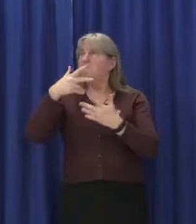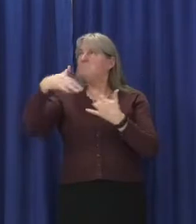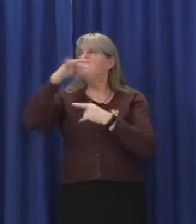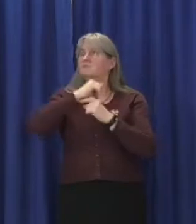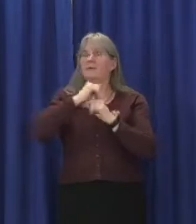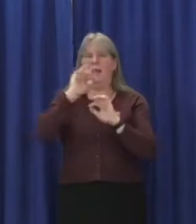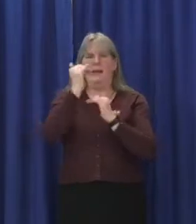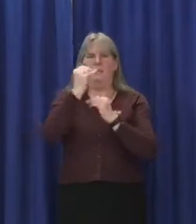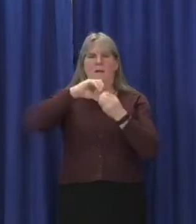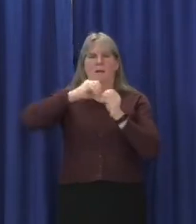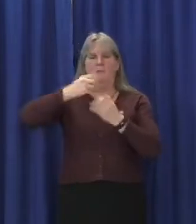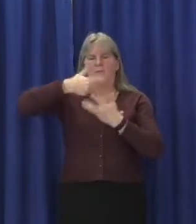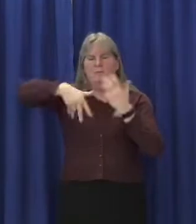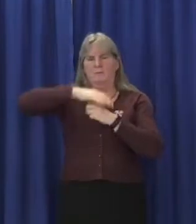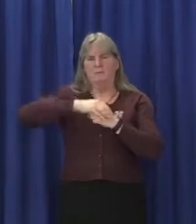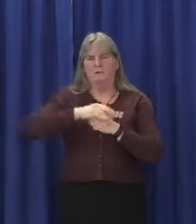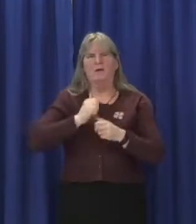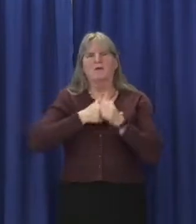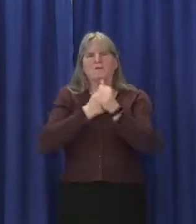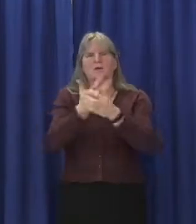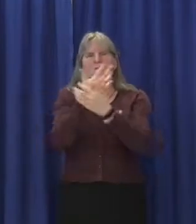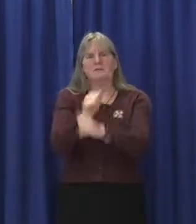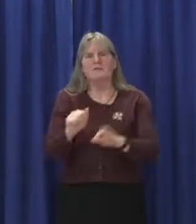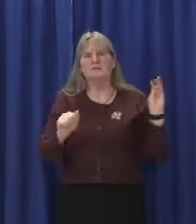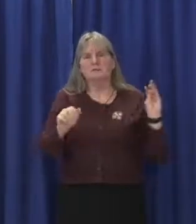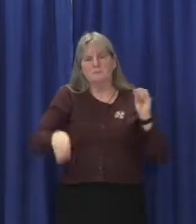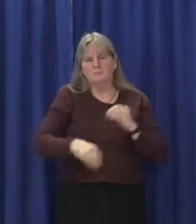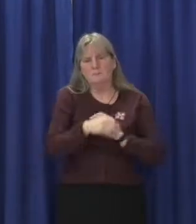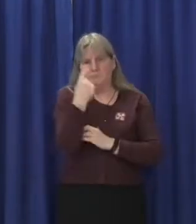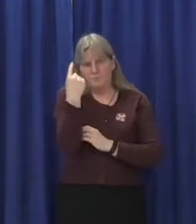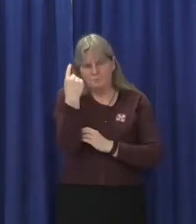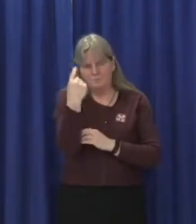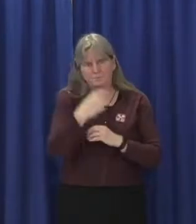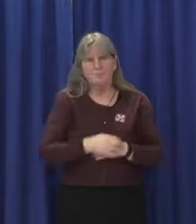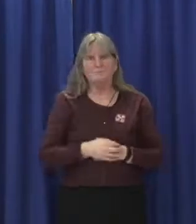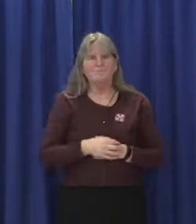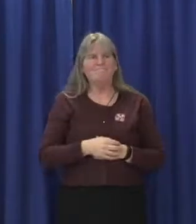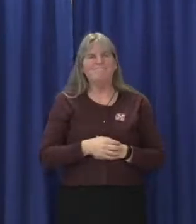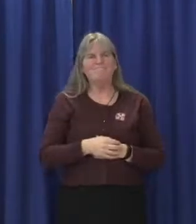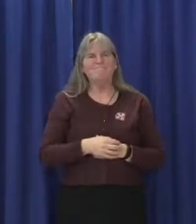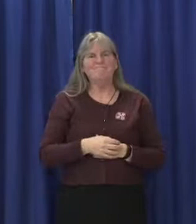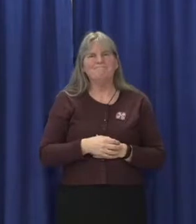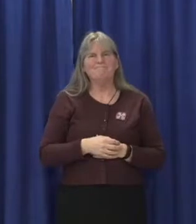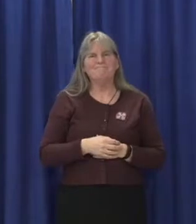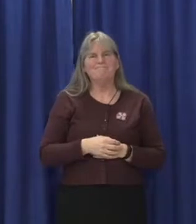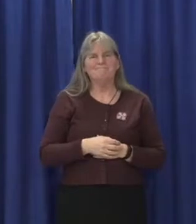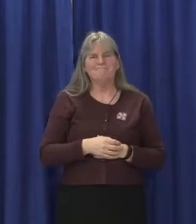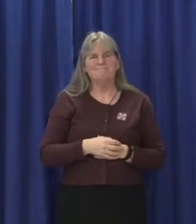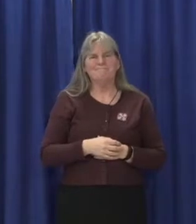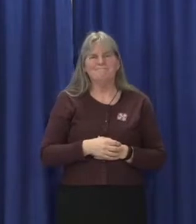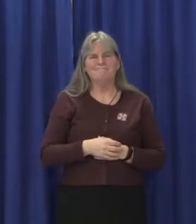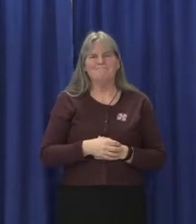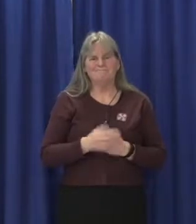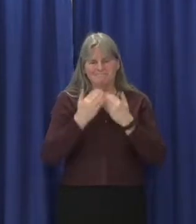practice the Safe Six plus one. [Speaking Indigenous Language] Thank you.